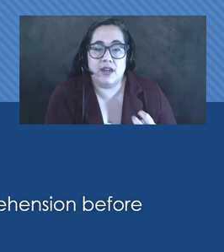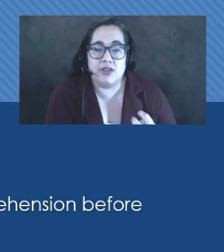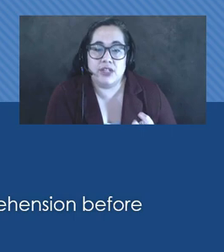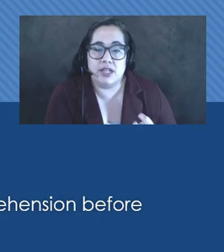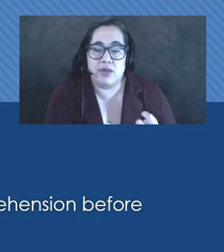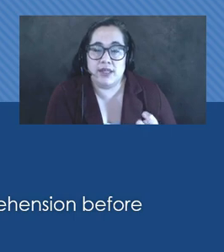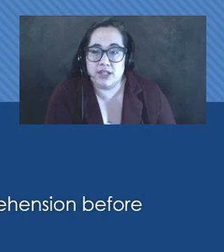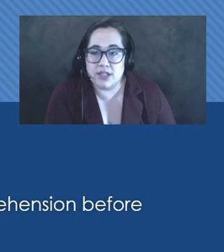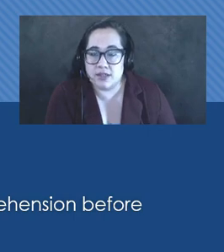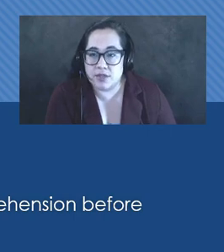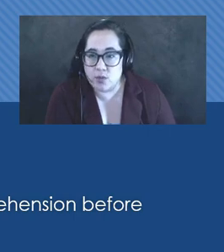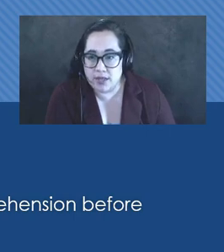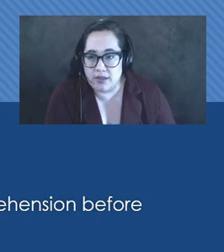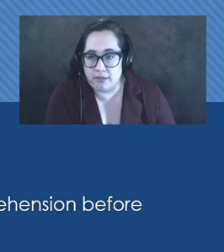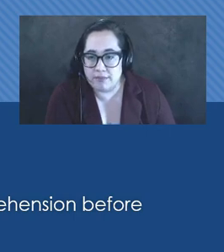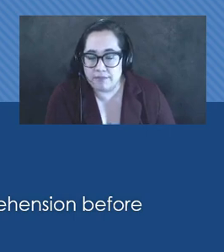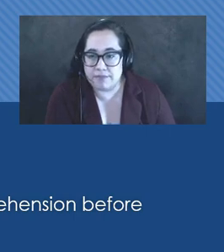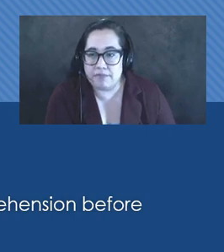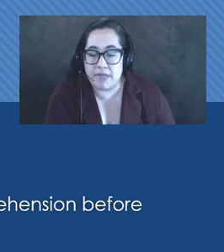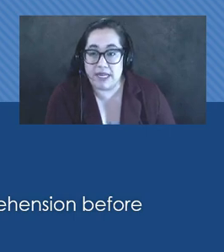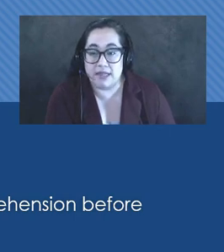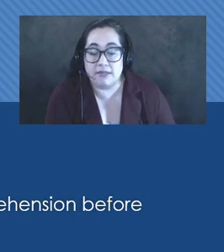understand the relationship between them, meaning